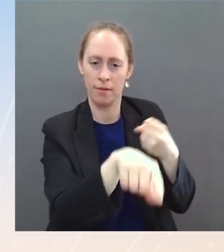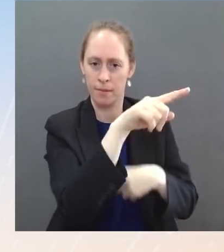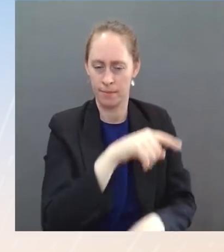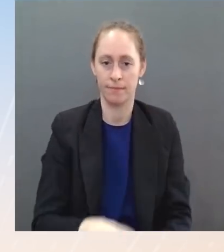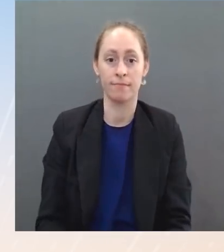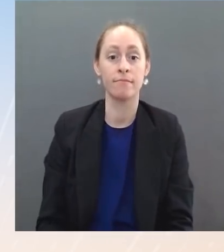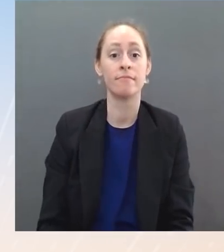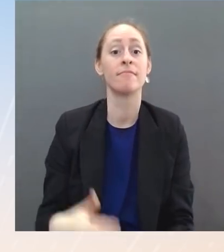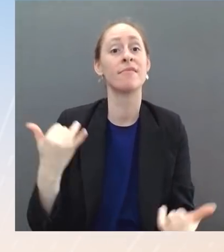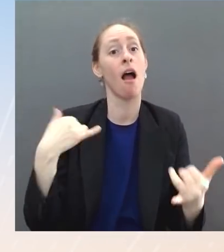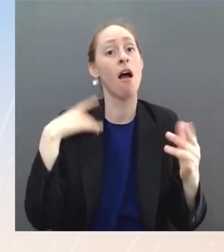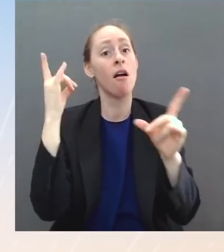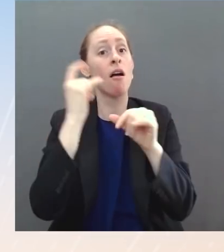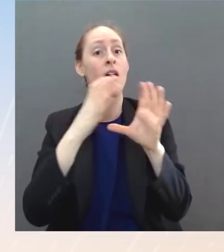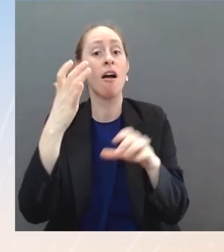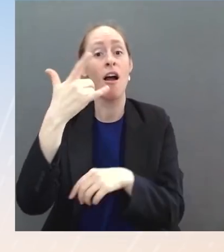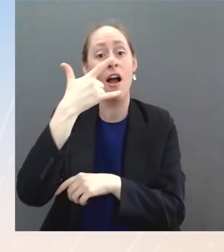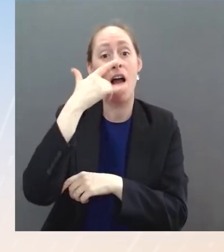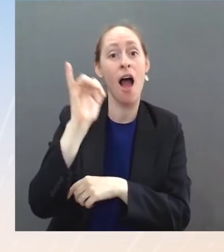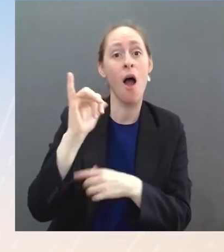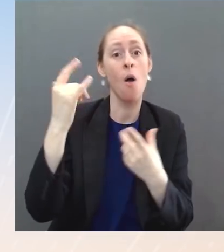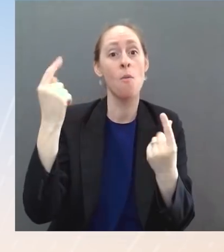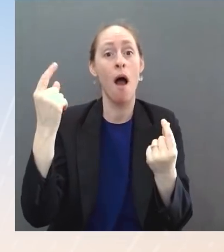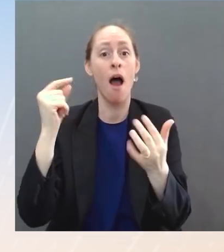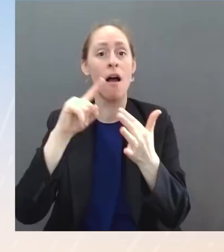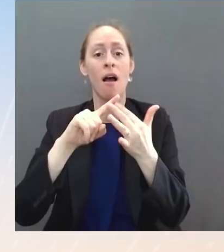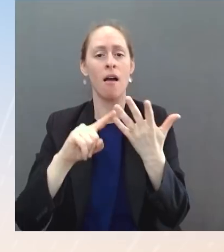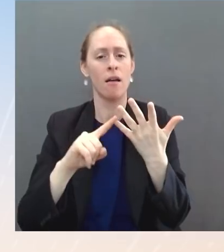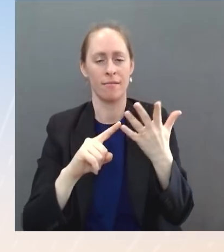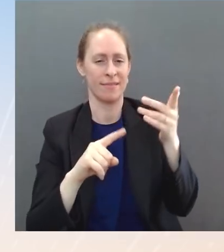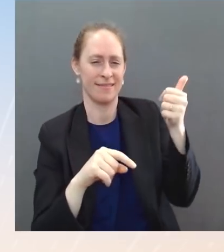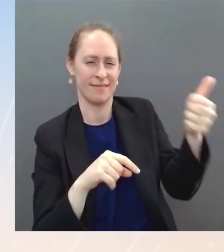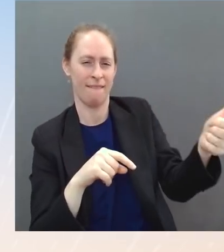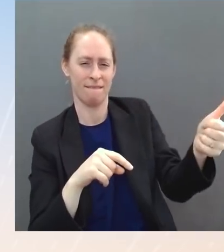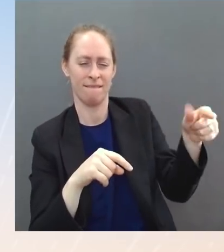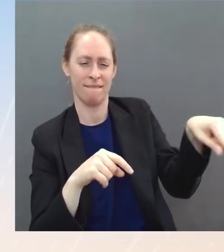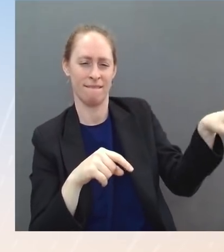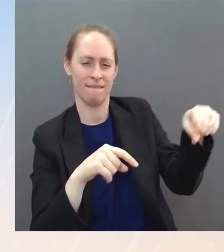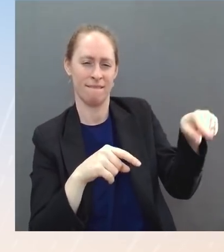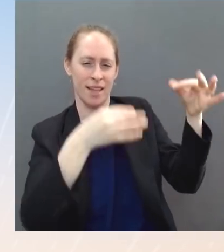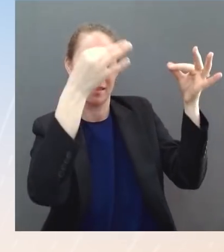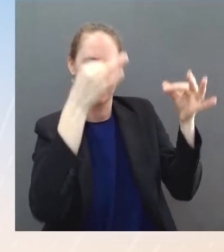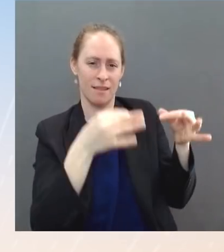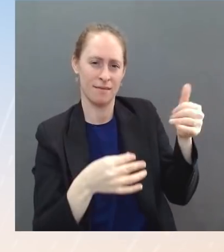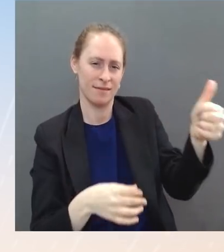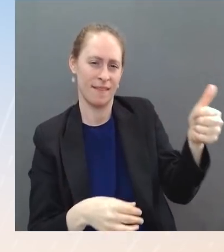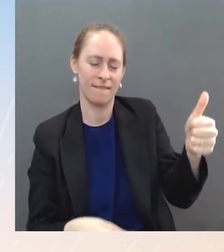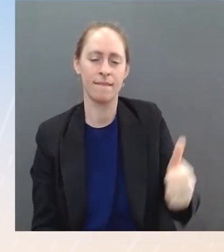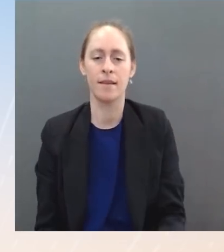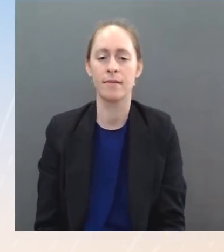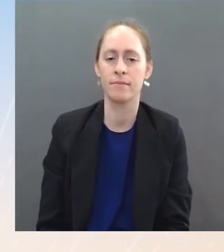That's what we're going to do. And we do have confidence in the bravery, skill, and capacity of the Ukrainian armed forces and the resilience of the Ukrainian people.